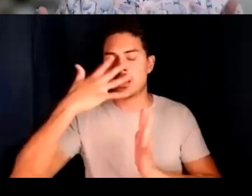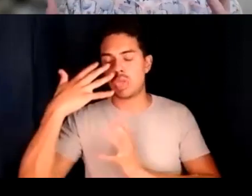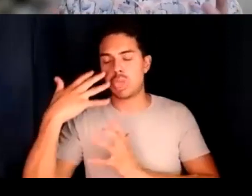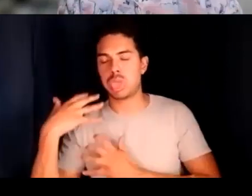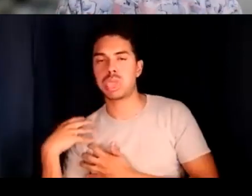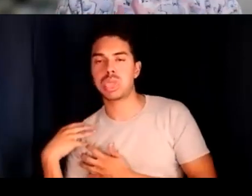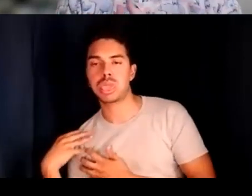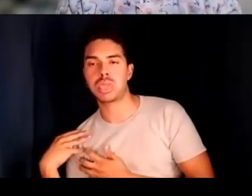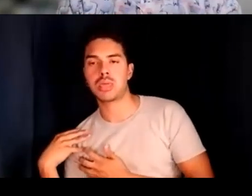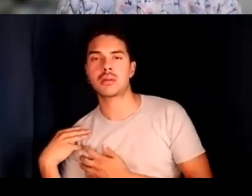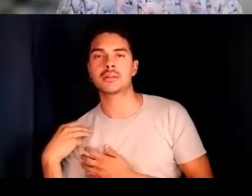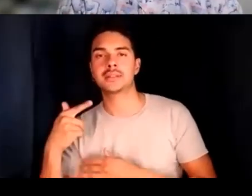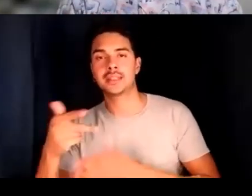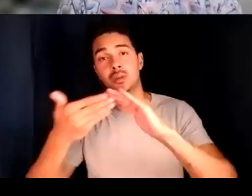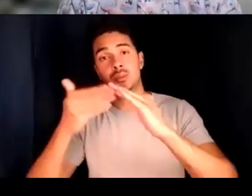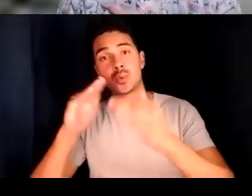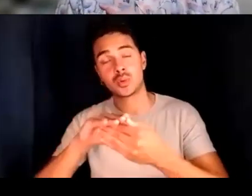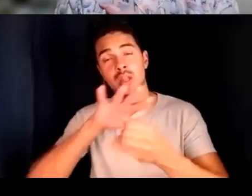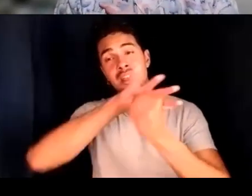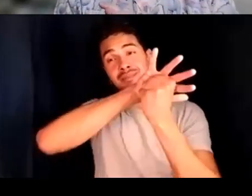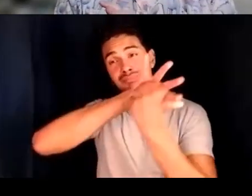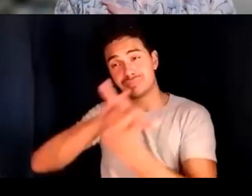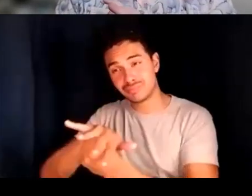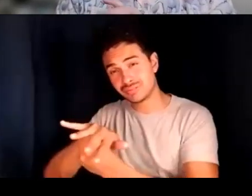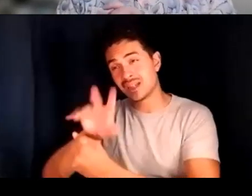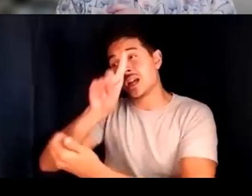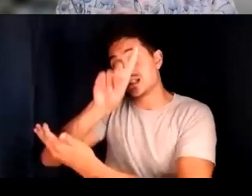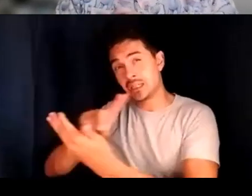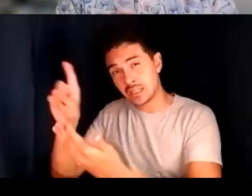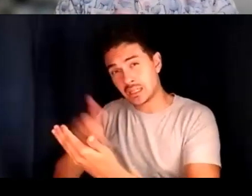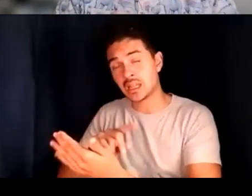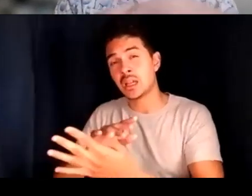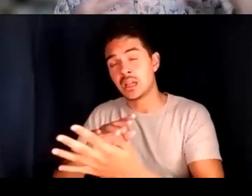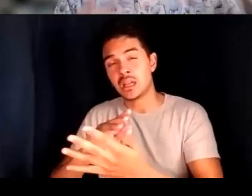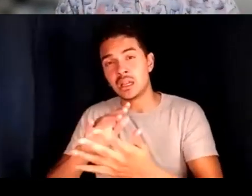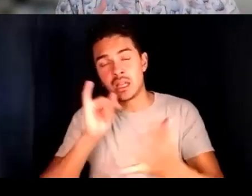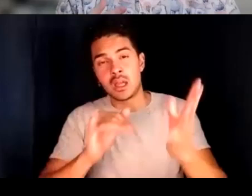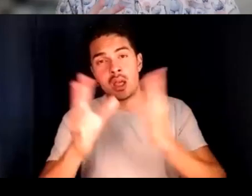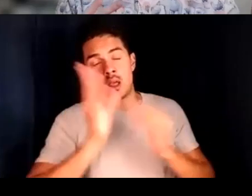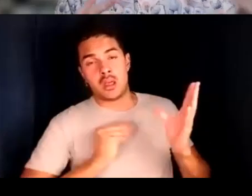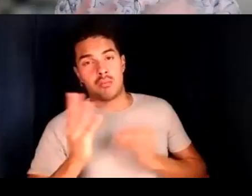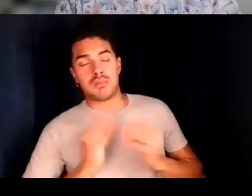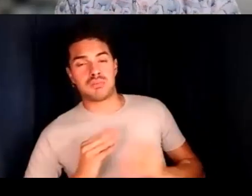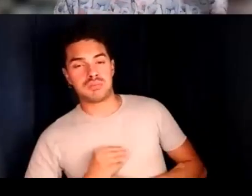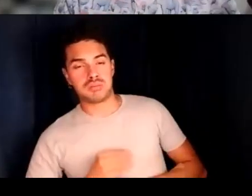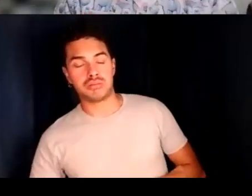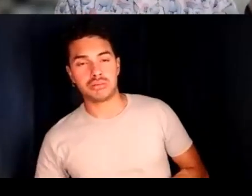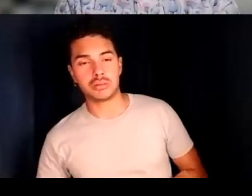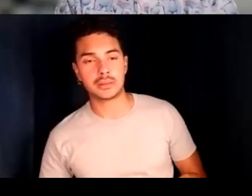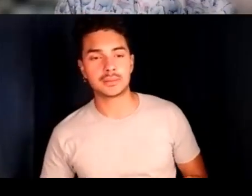that's experiencing oppression and discrimination. We also see that these higher risks